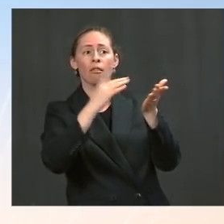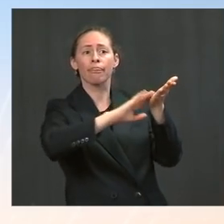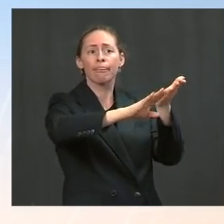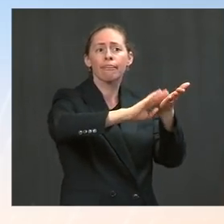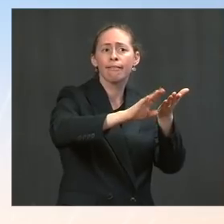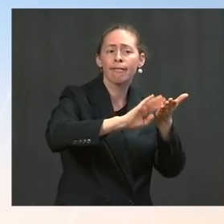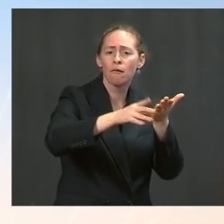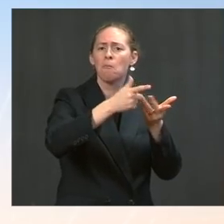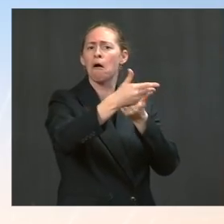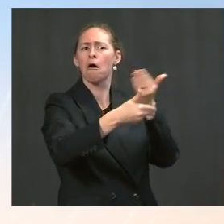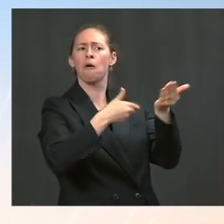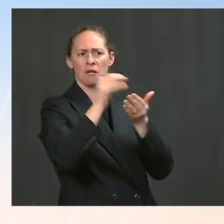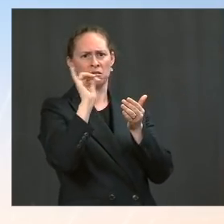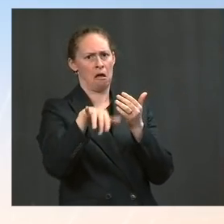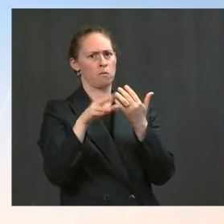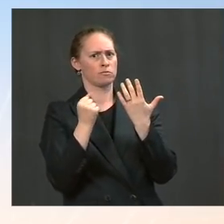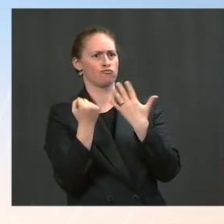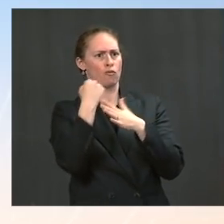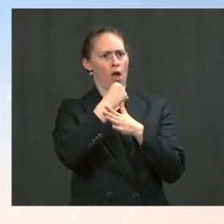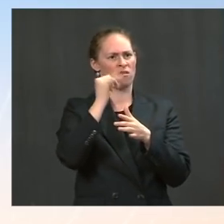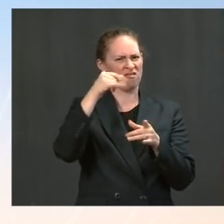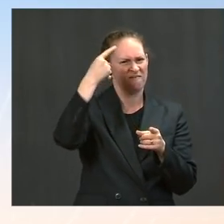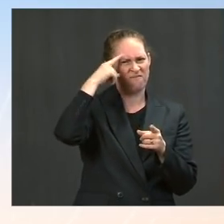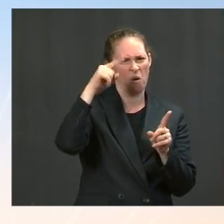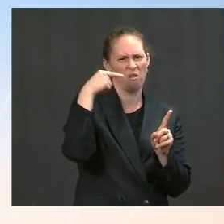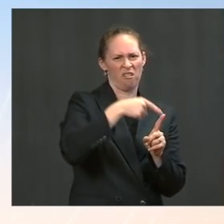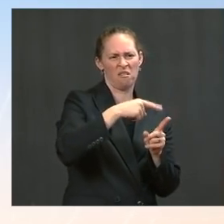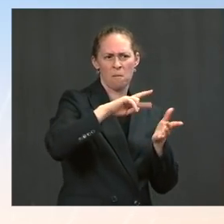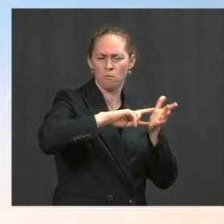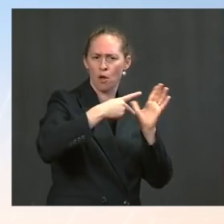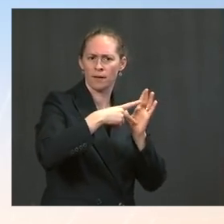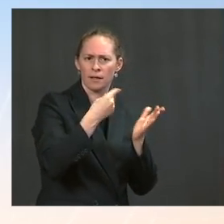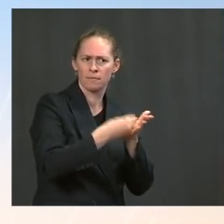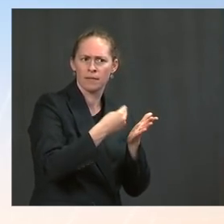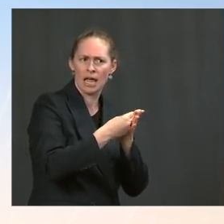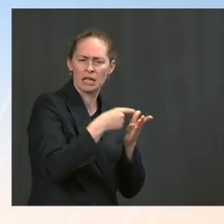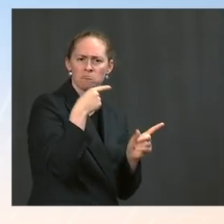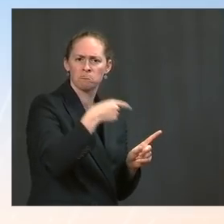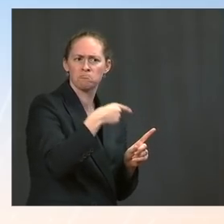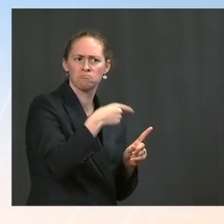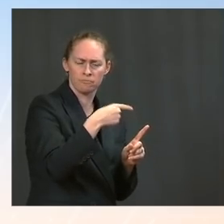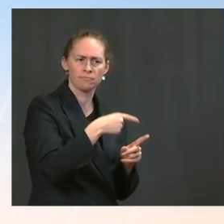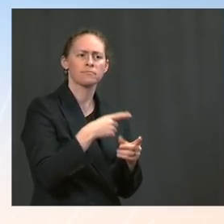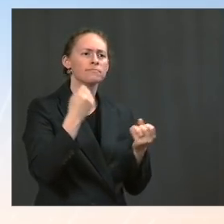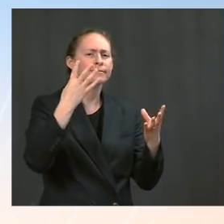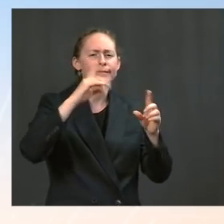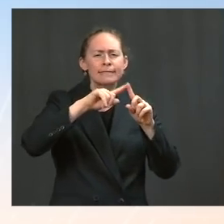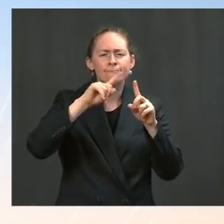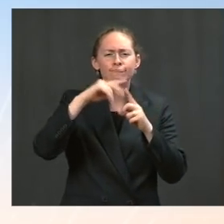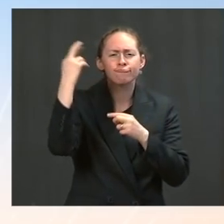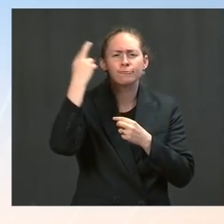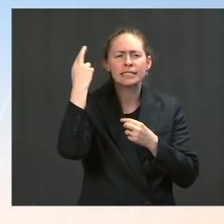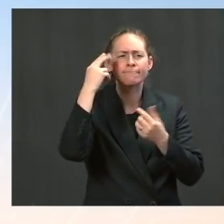when we were negotiating the American Rescue Plan for a range of elected officials, including mayors and governors across the country,